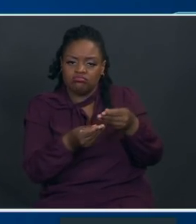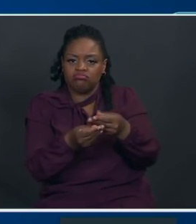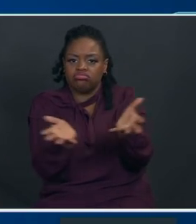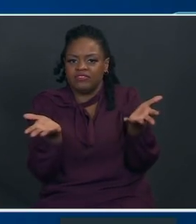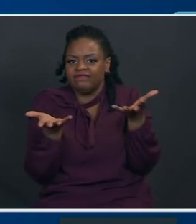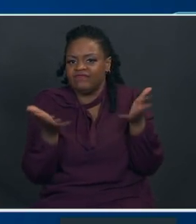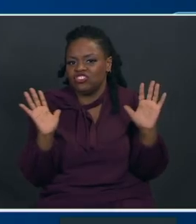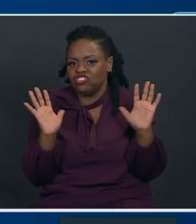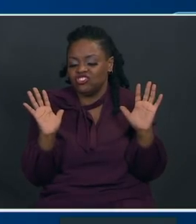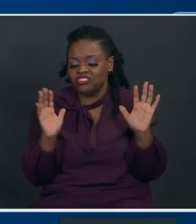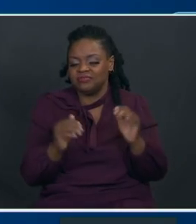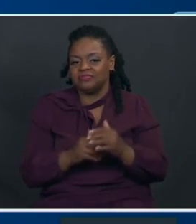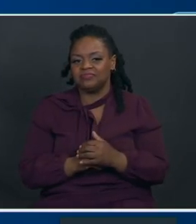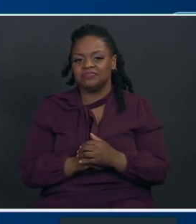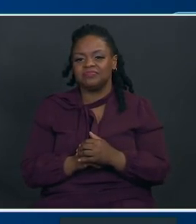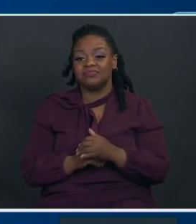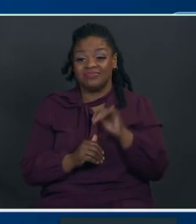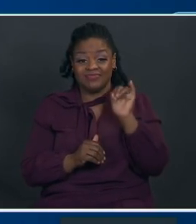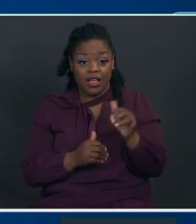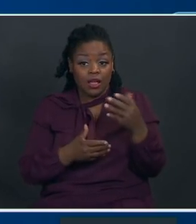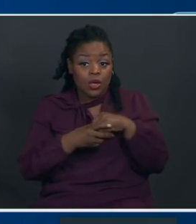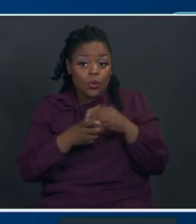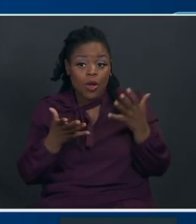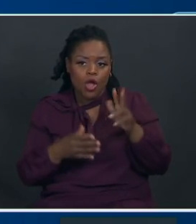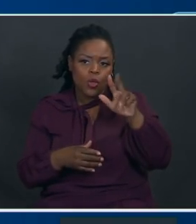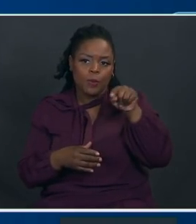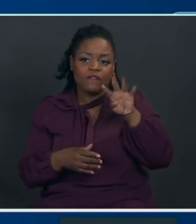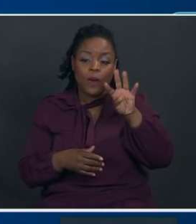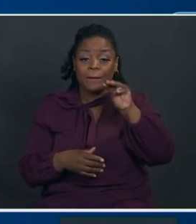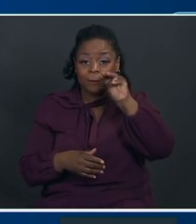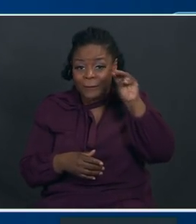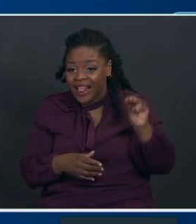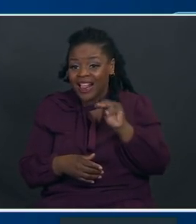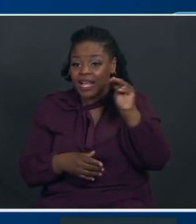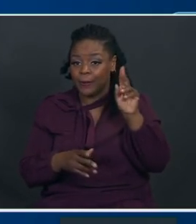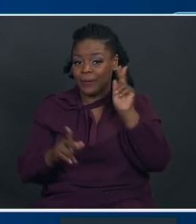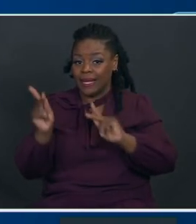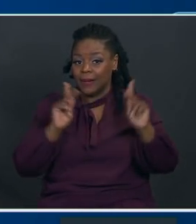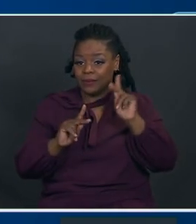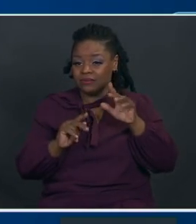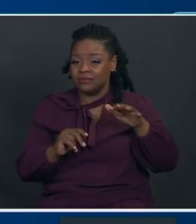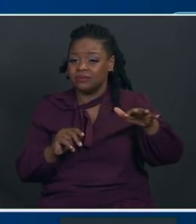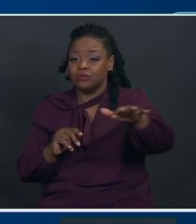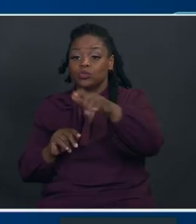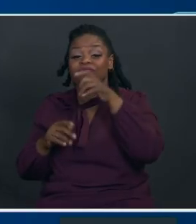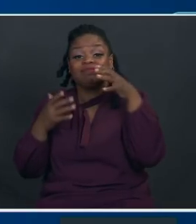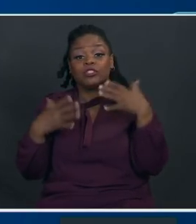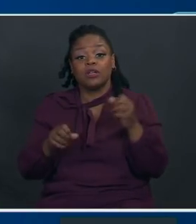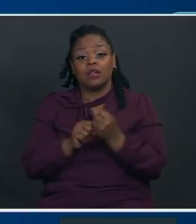This includes 3.4 million people who have already received their second dose.